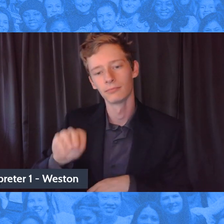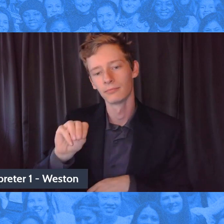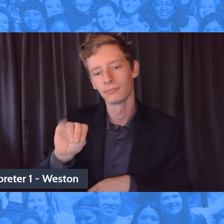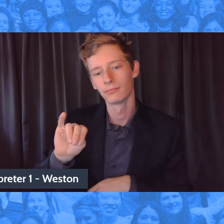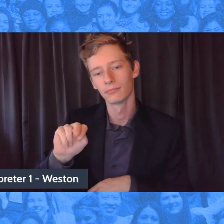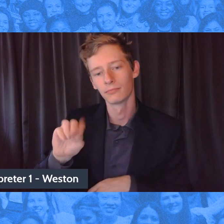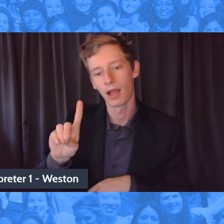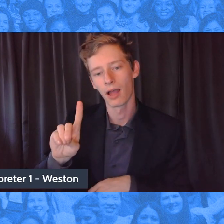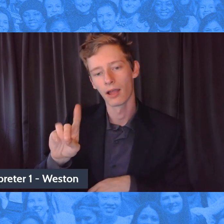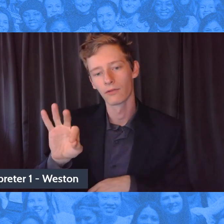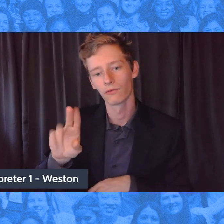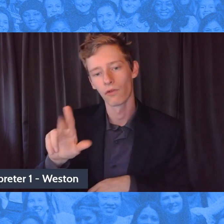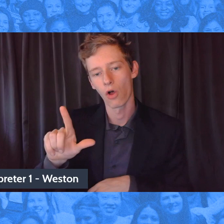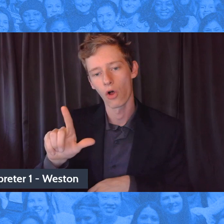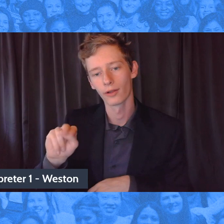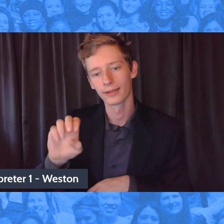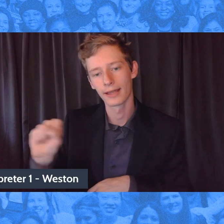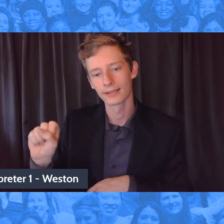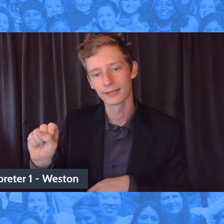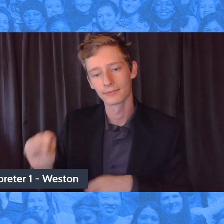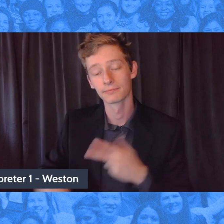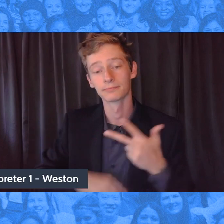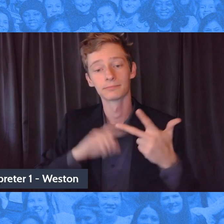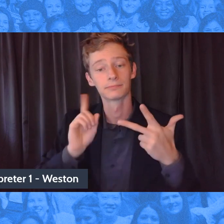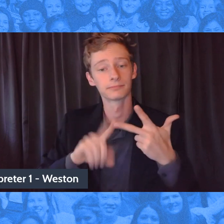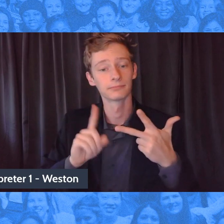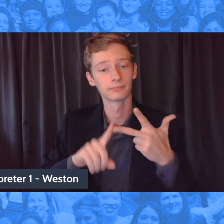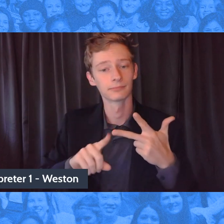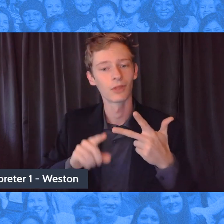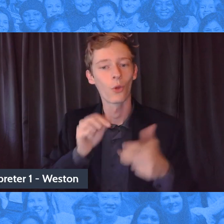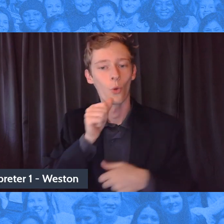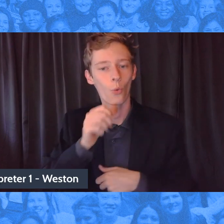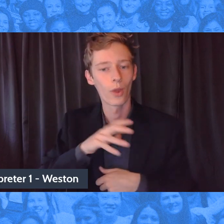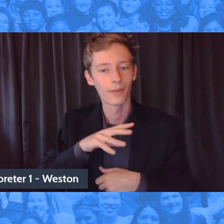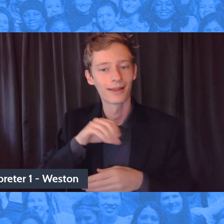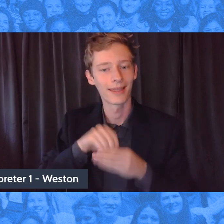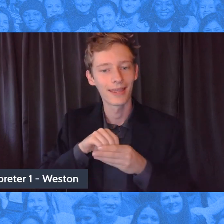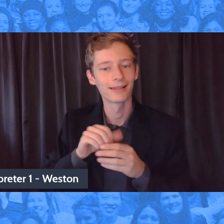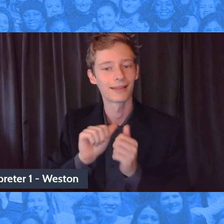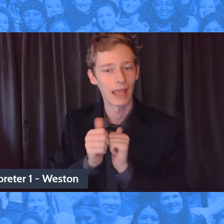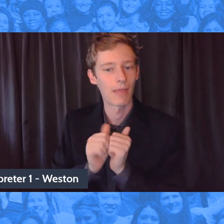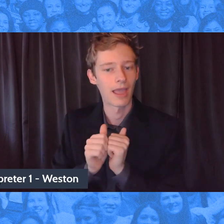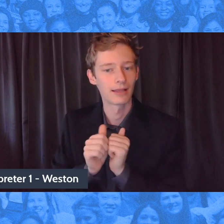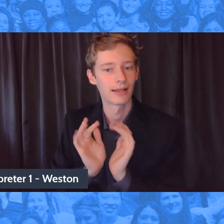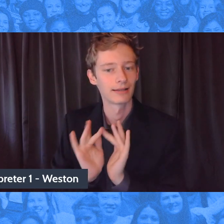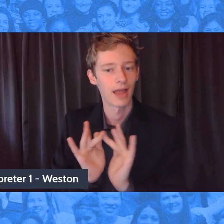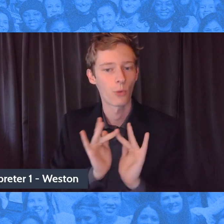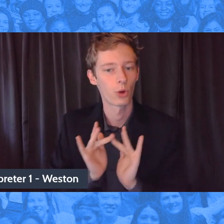And then lastly, it's our women and campaigns networking room. We know some of you are joining us from campaigns